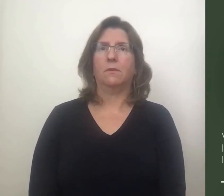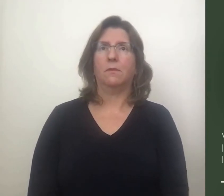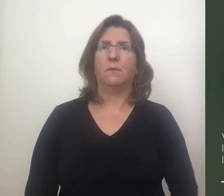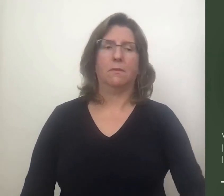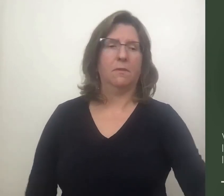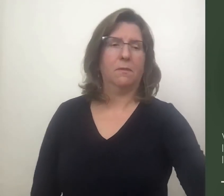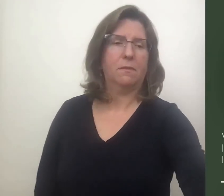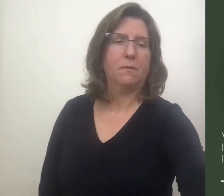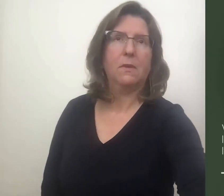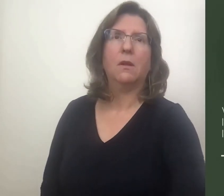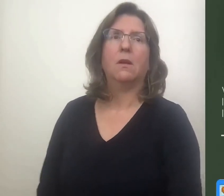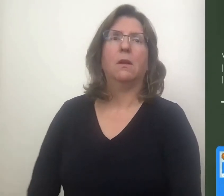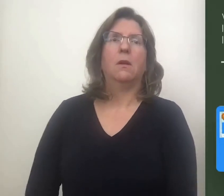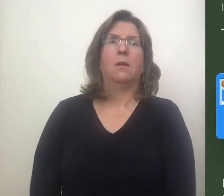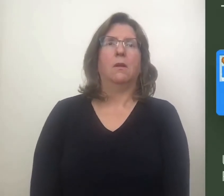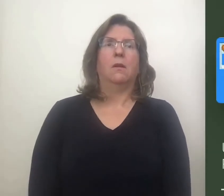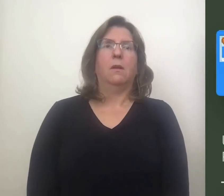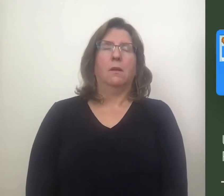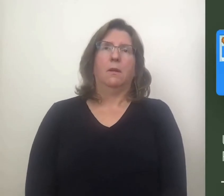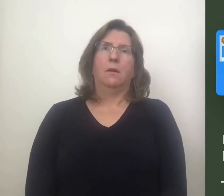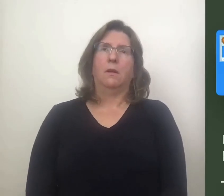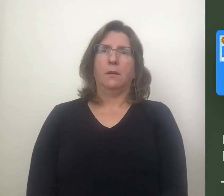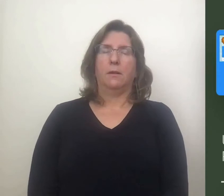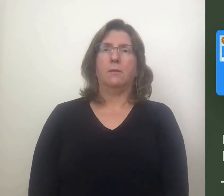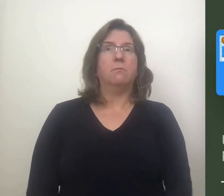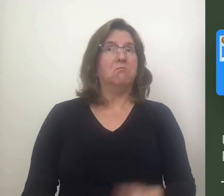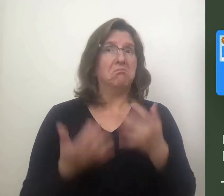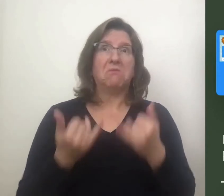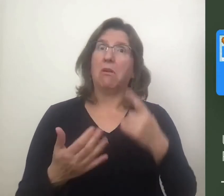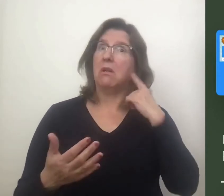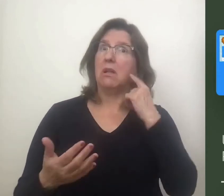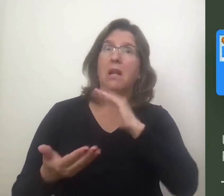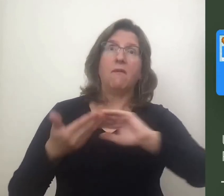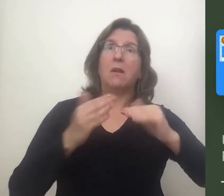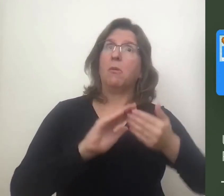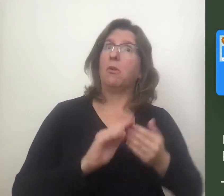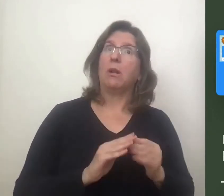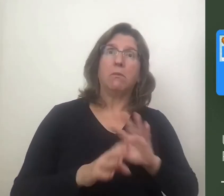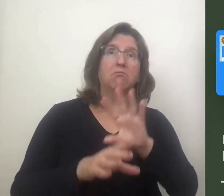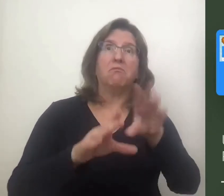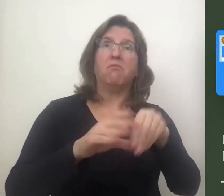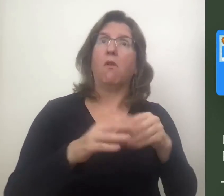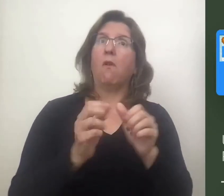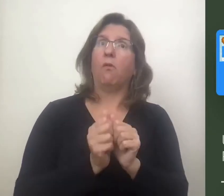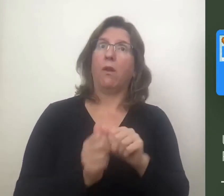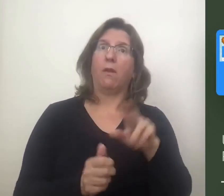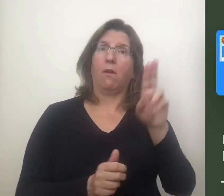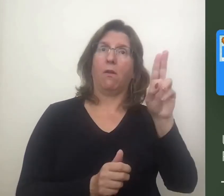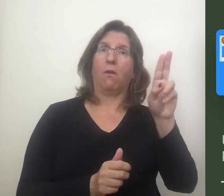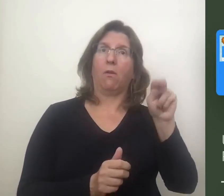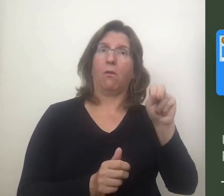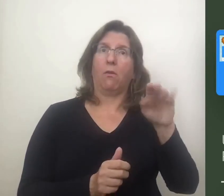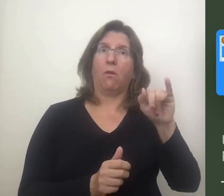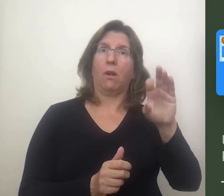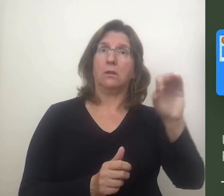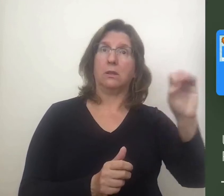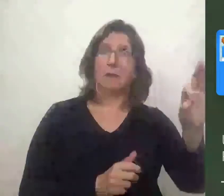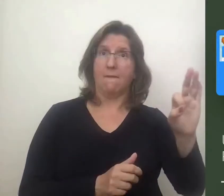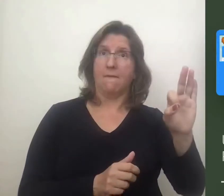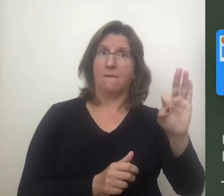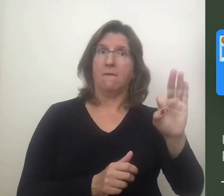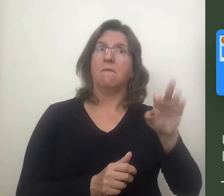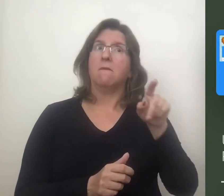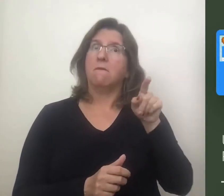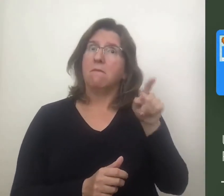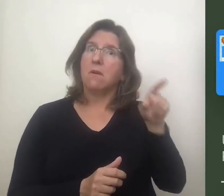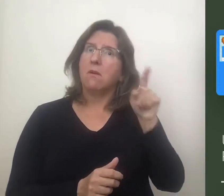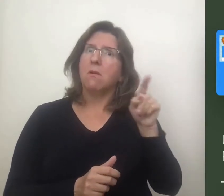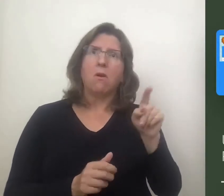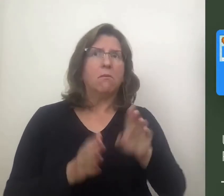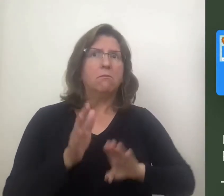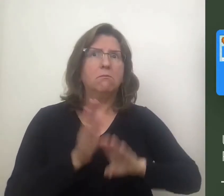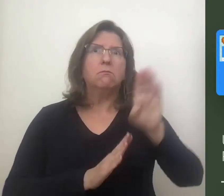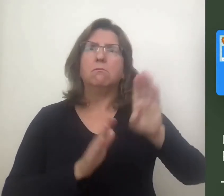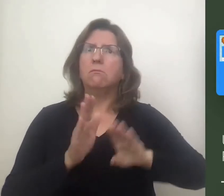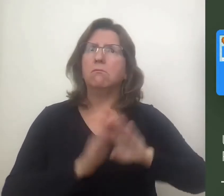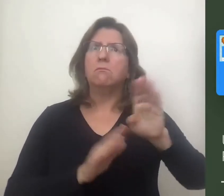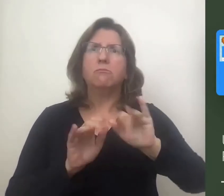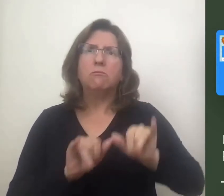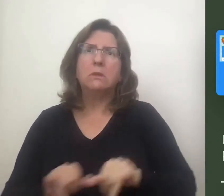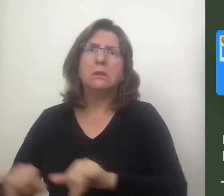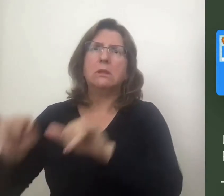The deaf community has partnered with UNICEF to develop universal design standards of instruction